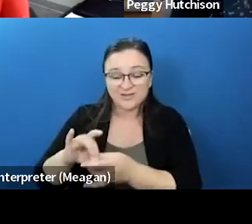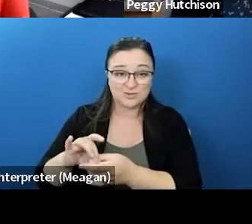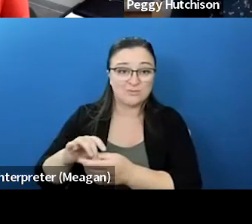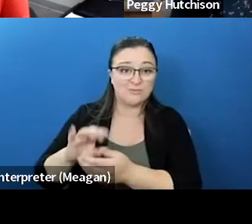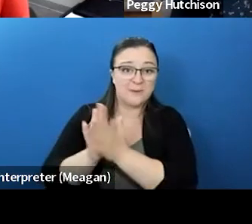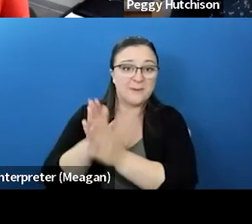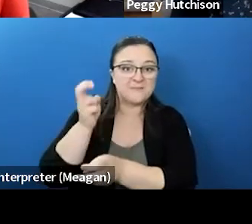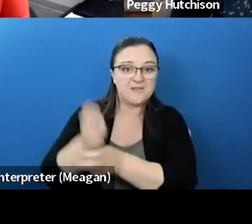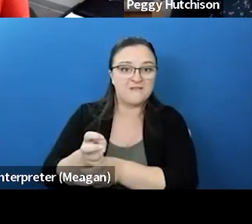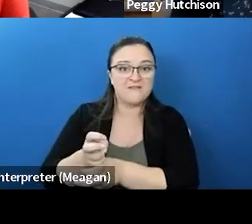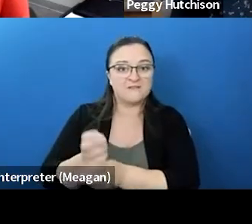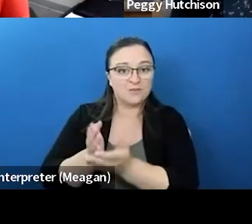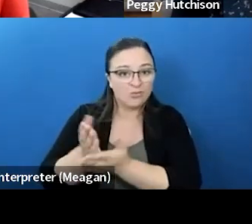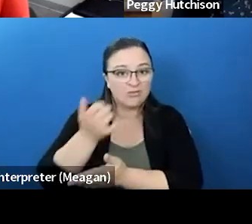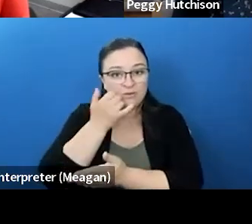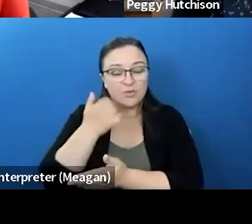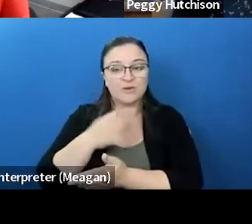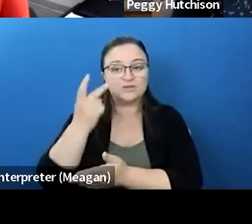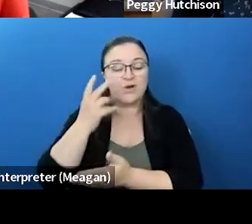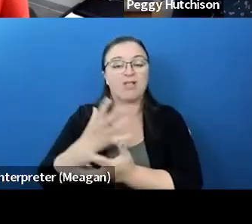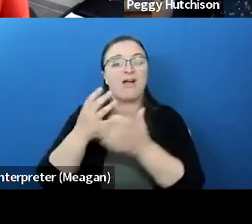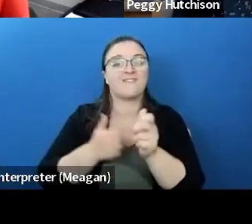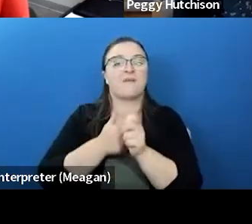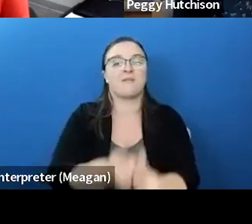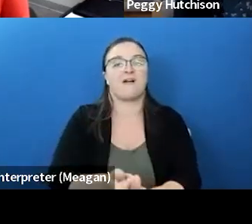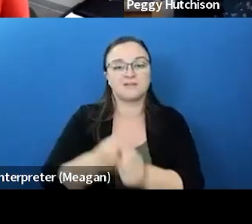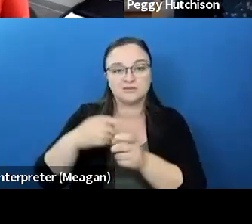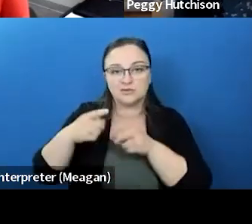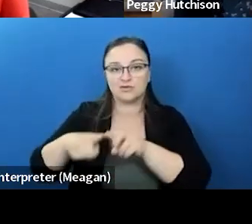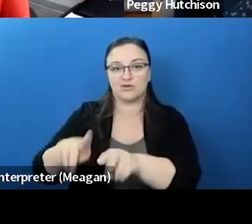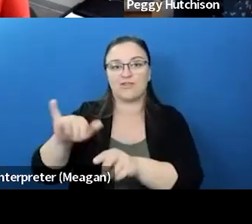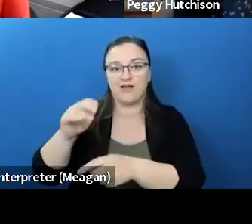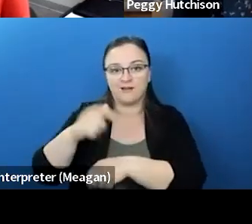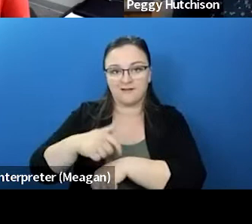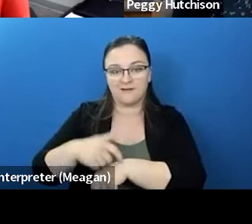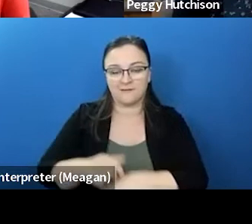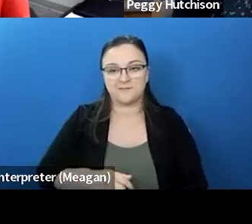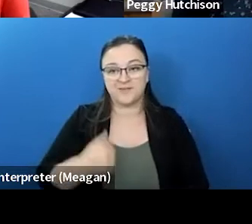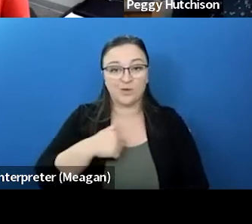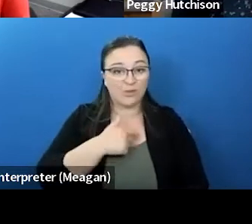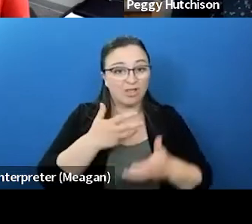We saw a lack of compliance during that time. And you know, we lost a lot of our veterans